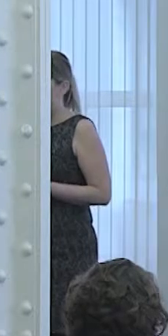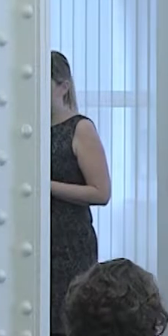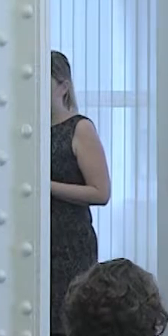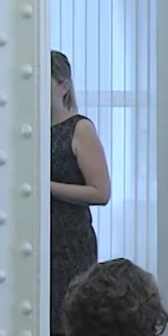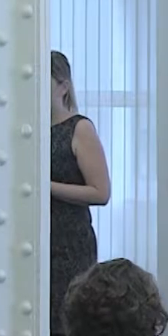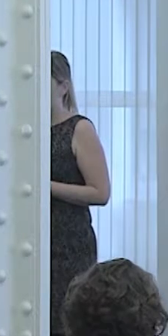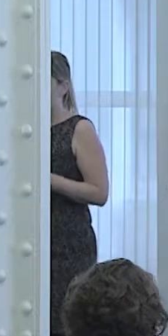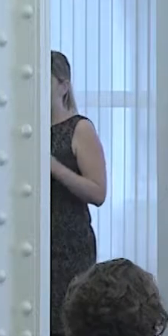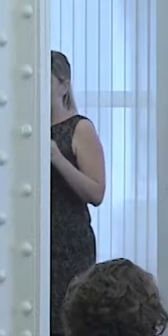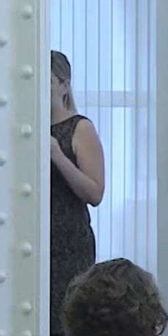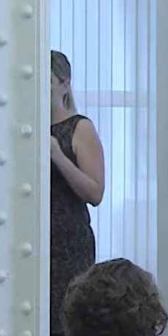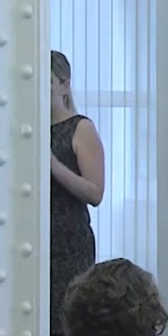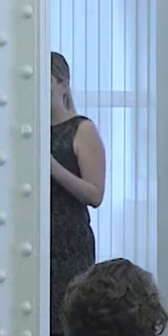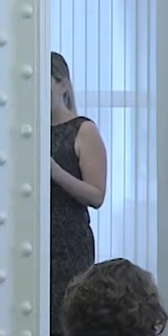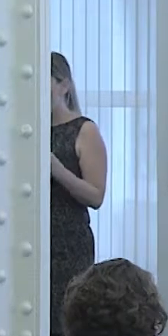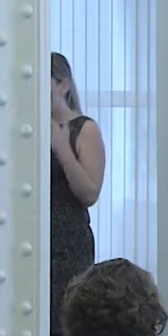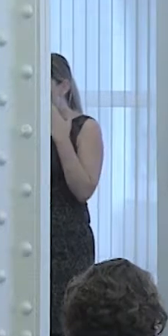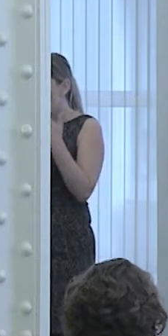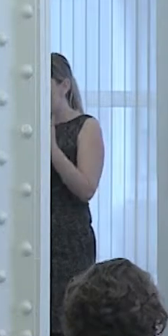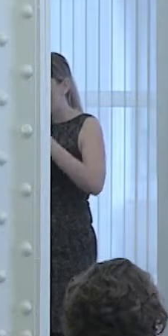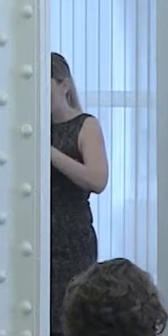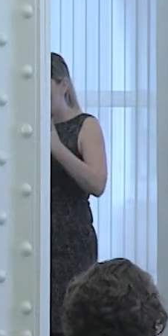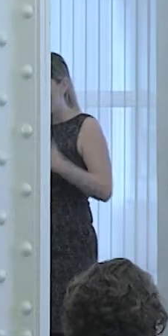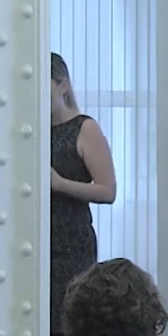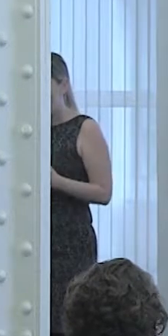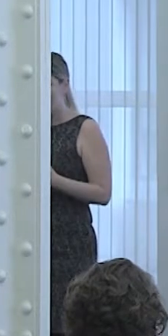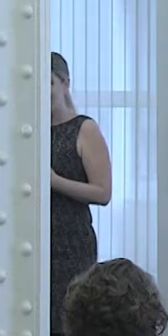So, I don't know how much time I have left.